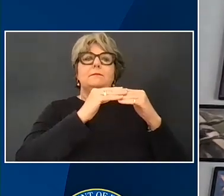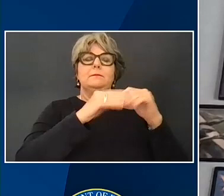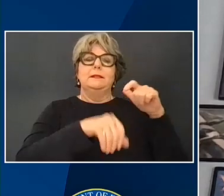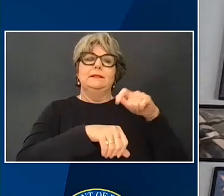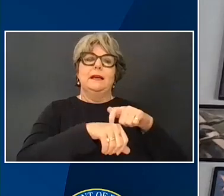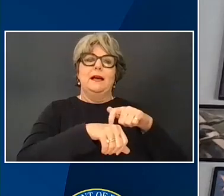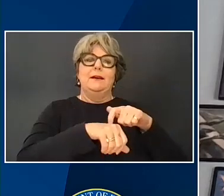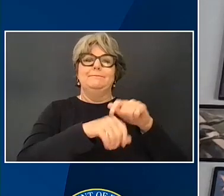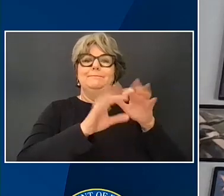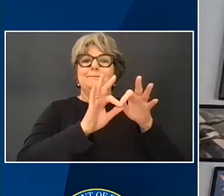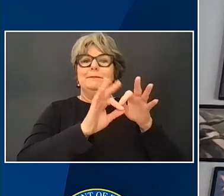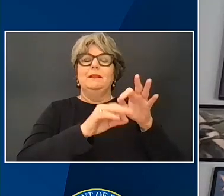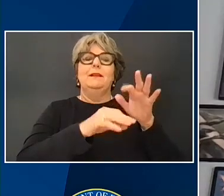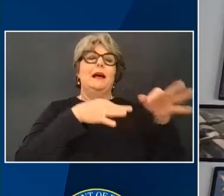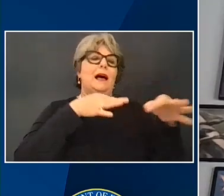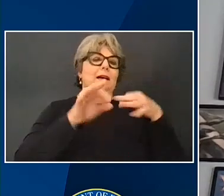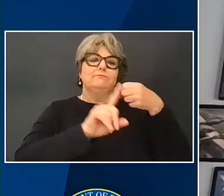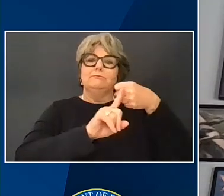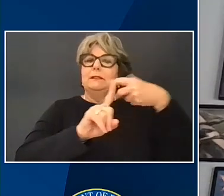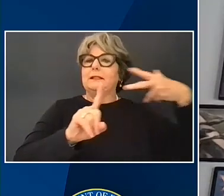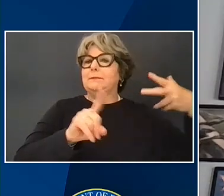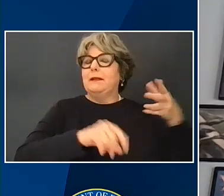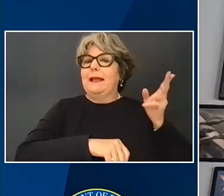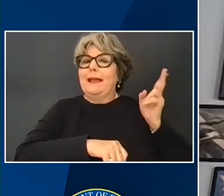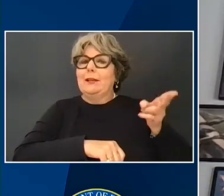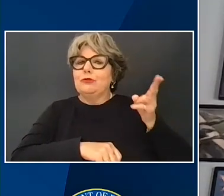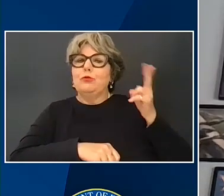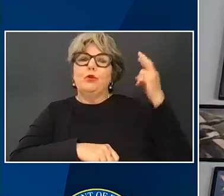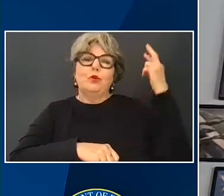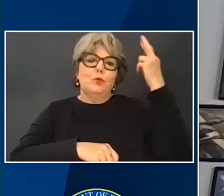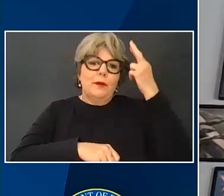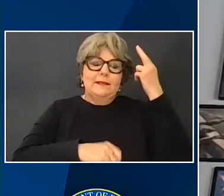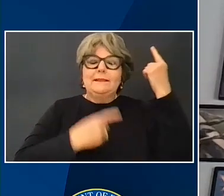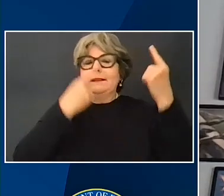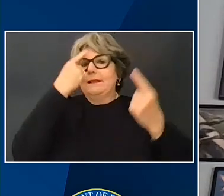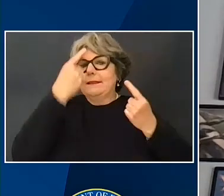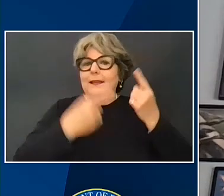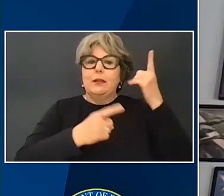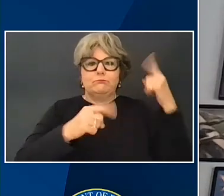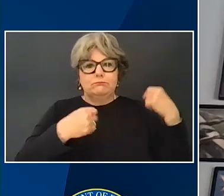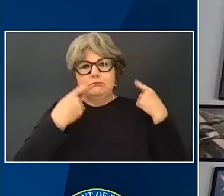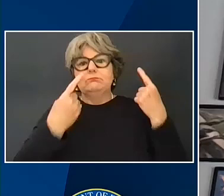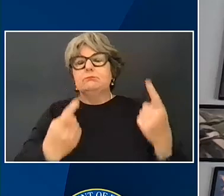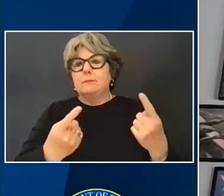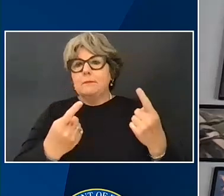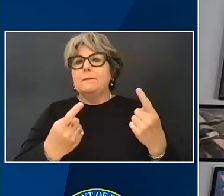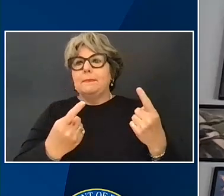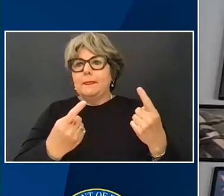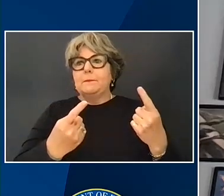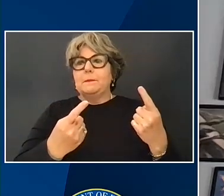You know, I can talk about historical thinking, you know, on extension for good